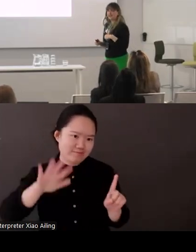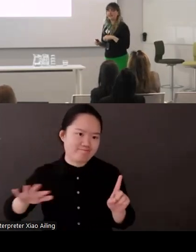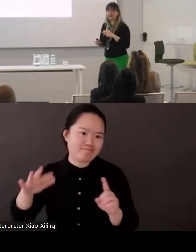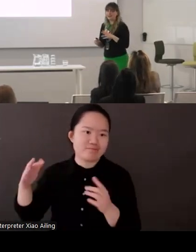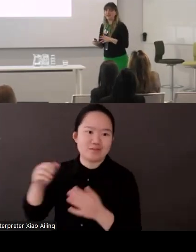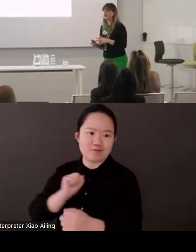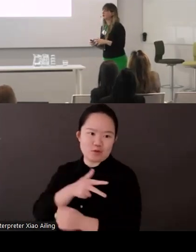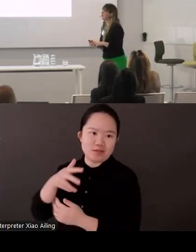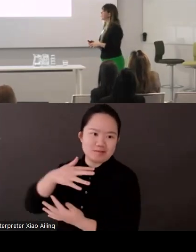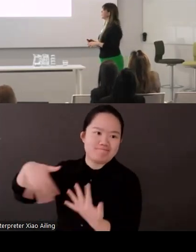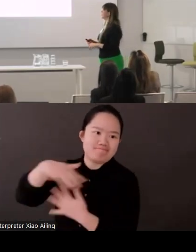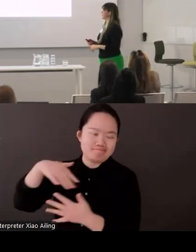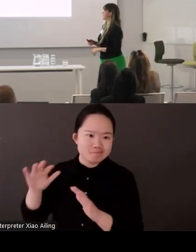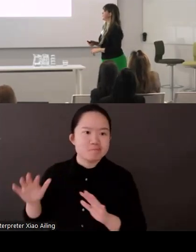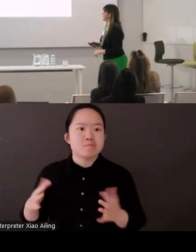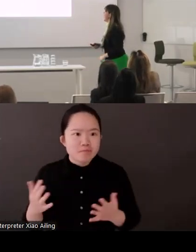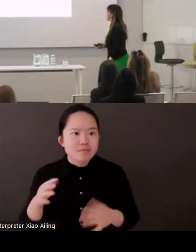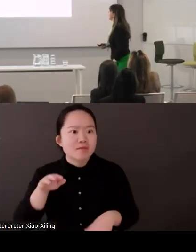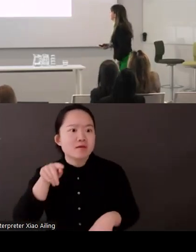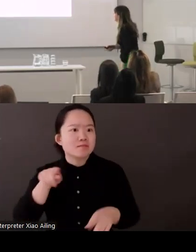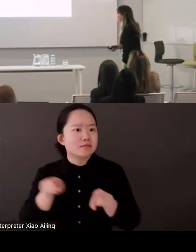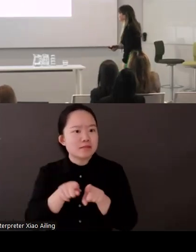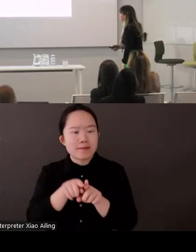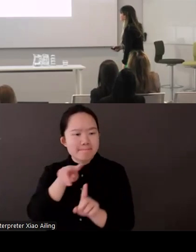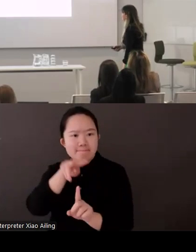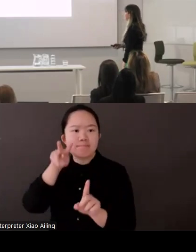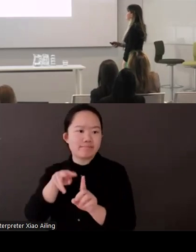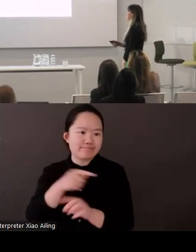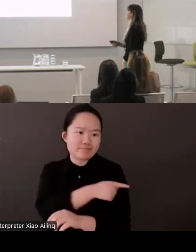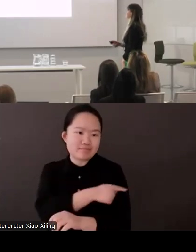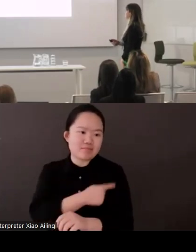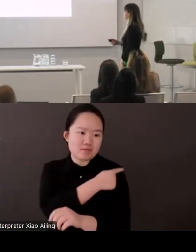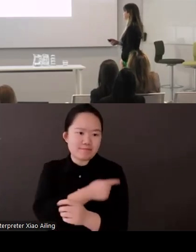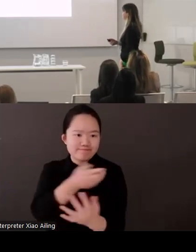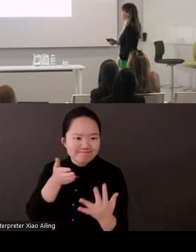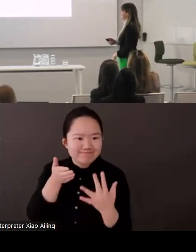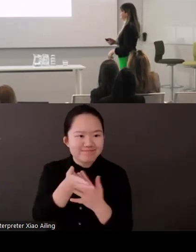their experiences with medical interventions. I remember being asked to take off my clothes so the doctor could examine me.